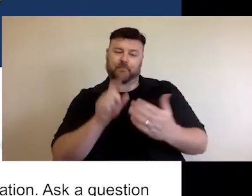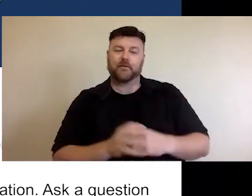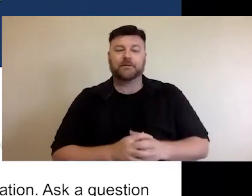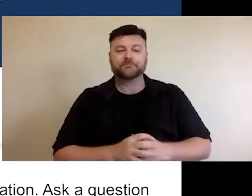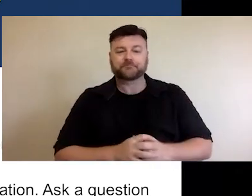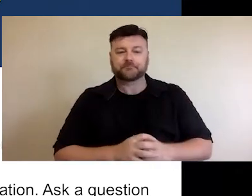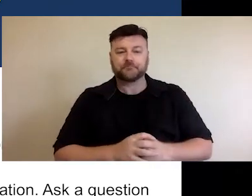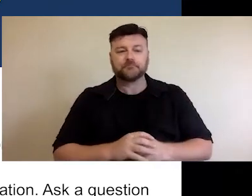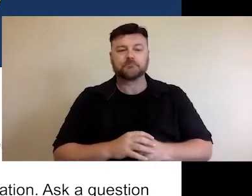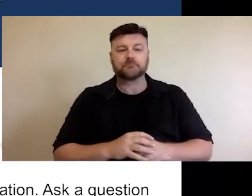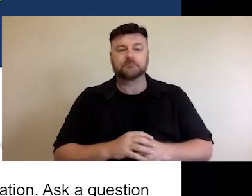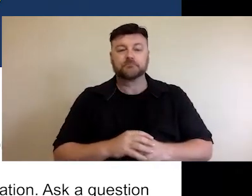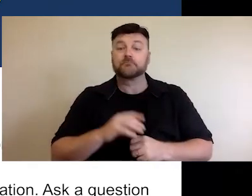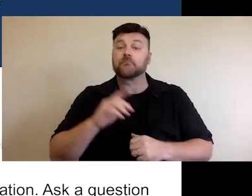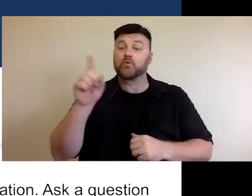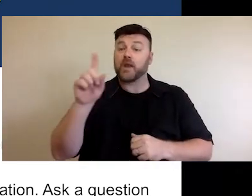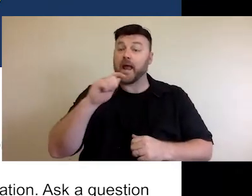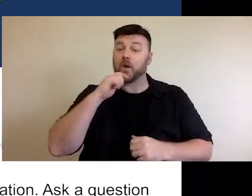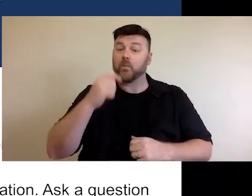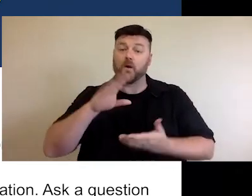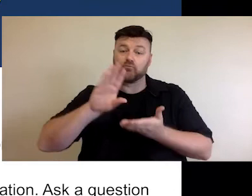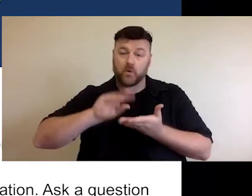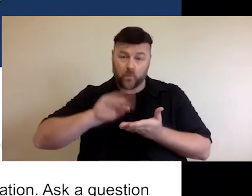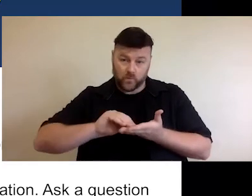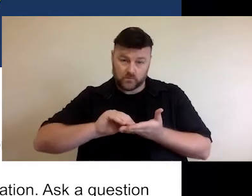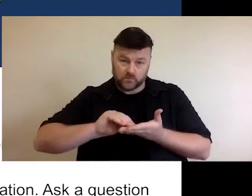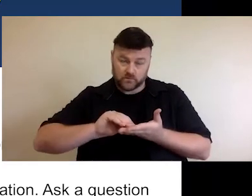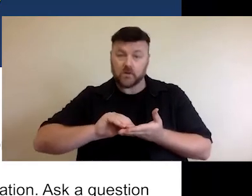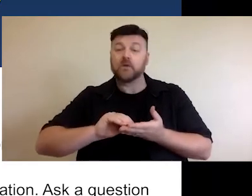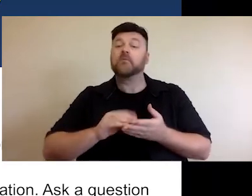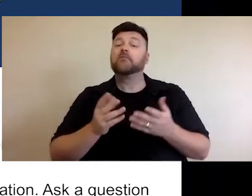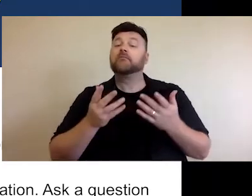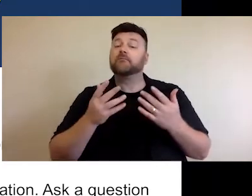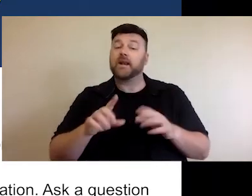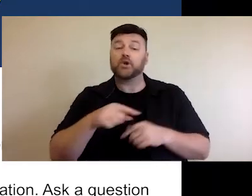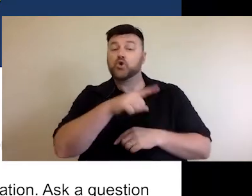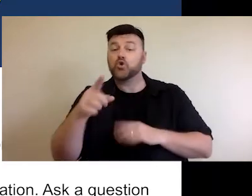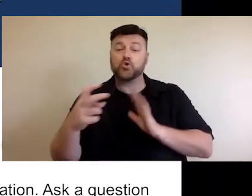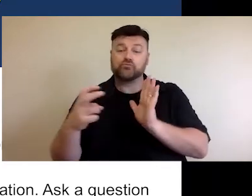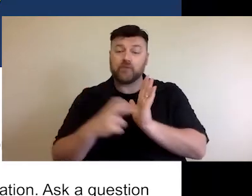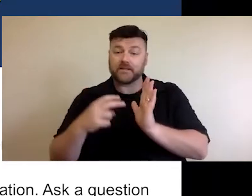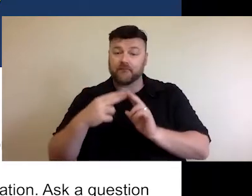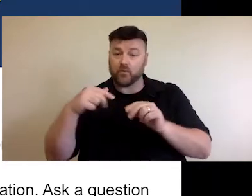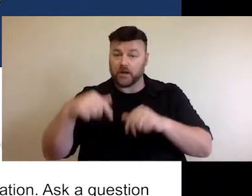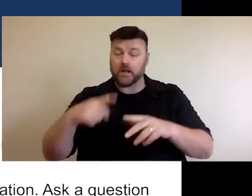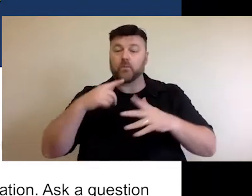today's session will be recorded and we will be sending a link to everyone who's registered, most probably towards the end or early